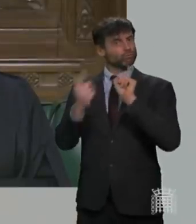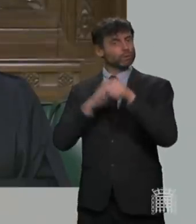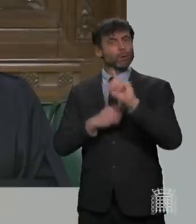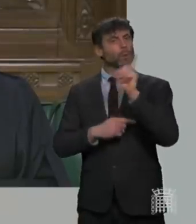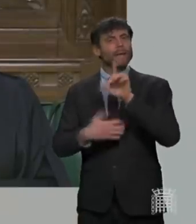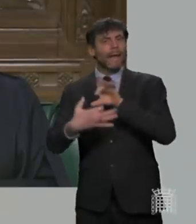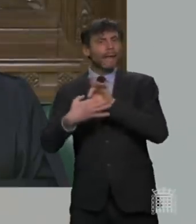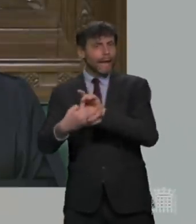Cooper (St Albans) (LD) If he will list his official